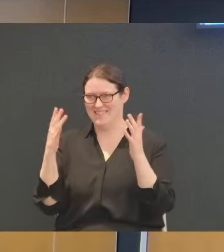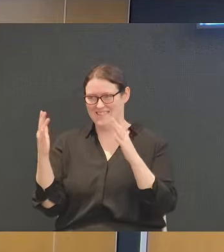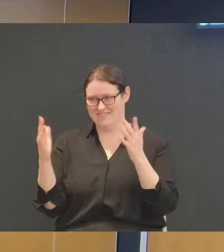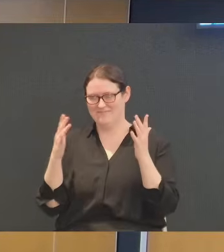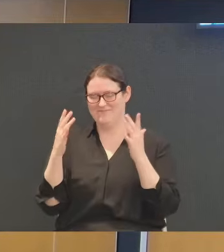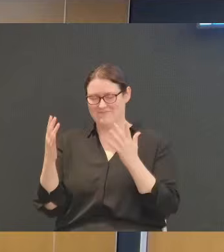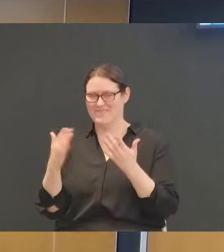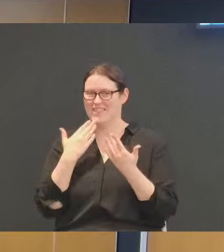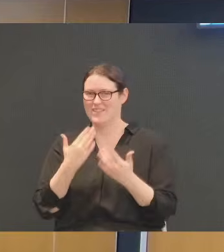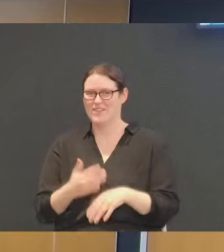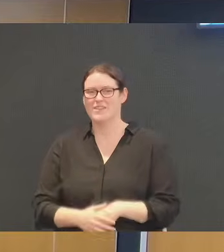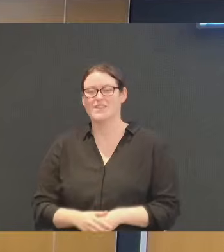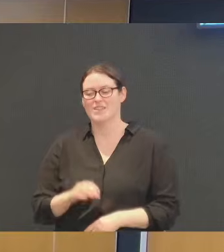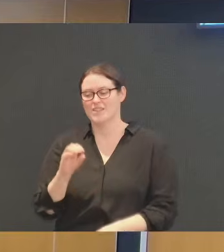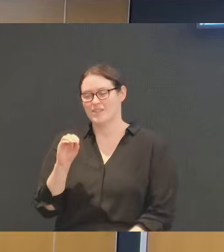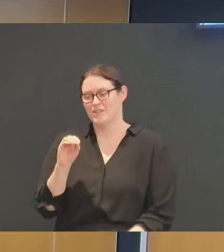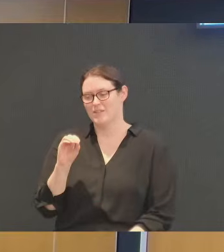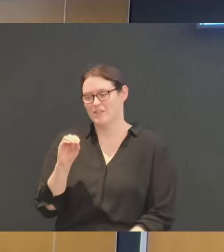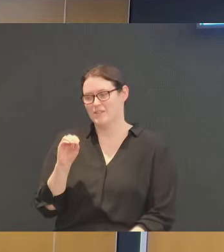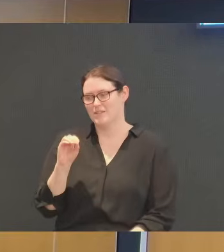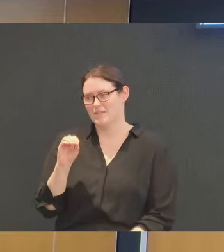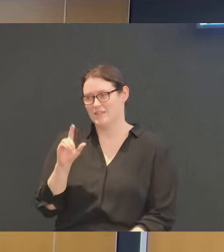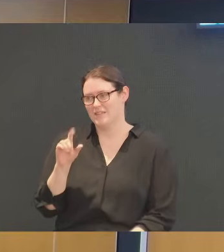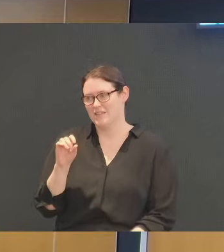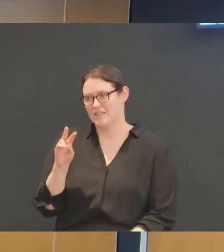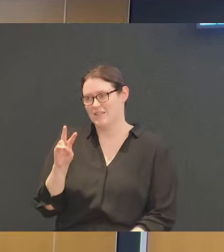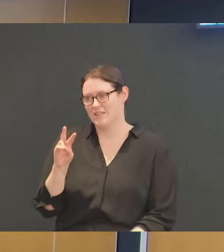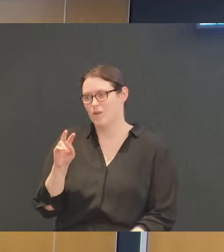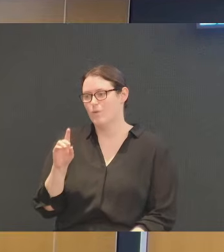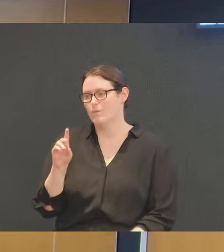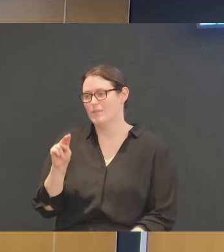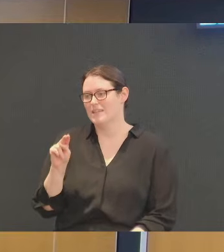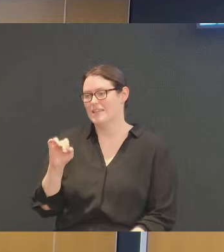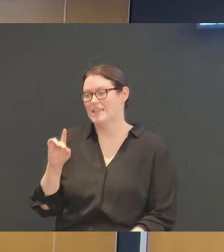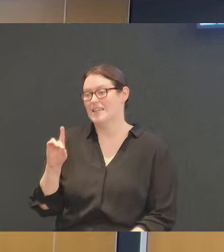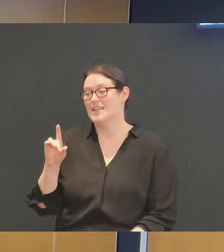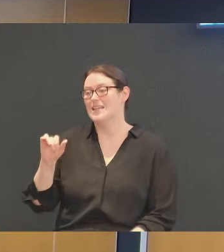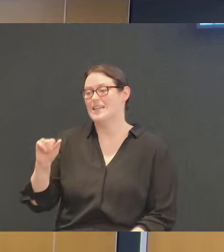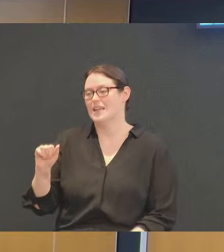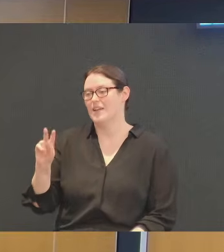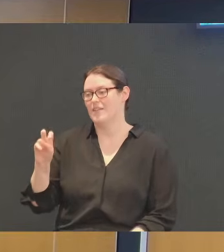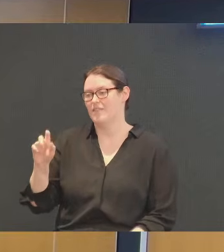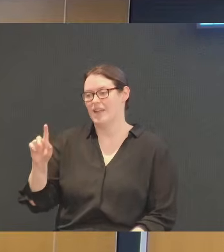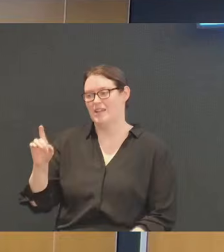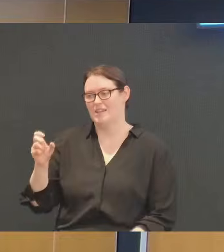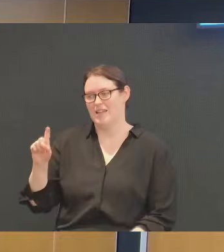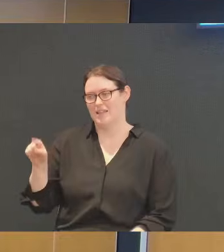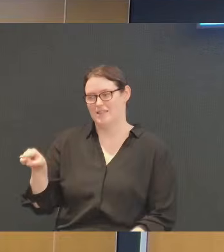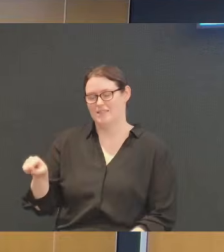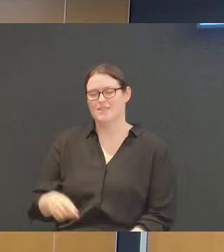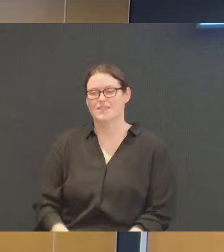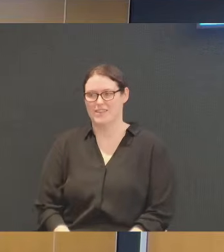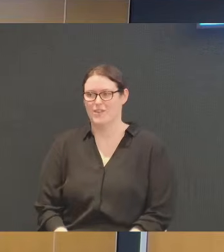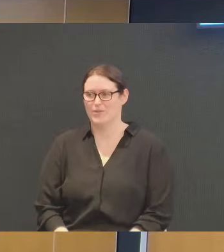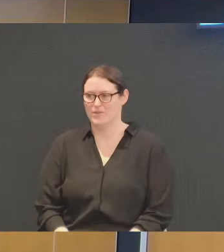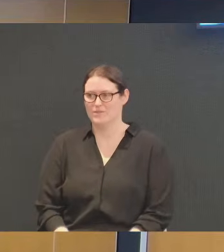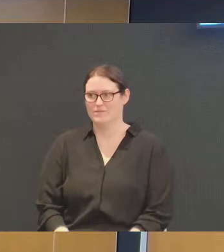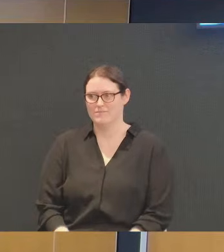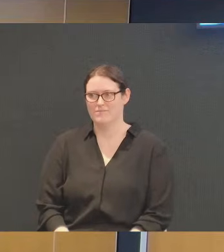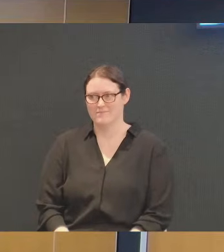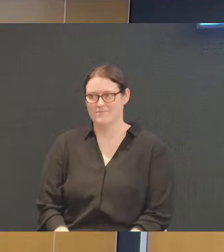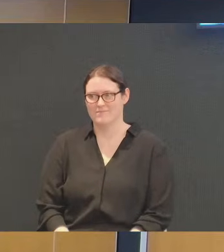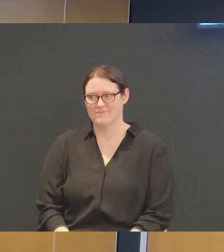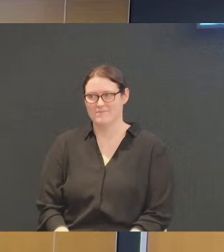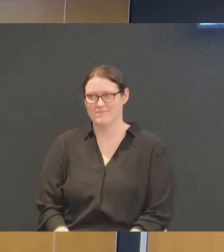Nydia Valdez. Welcome.